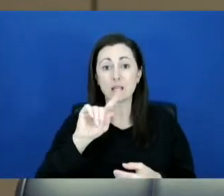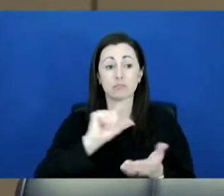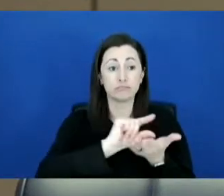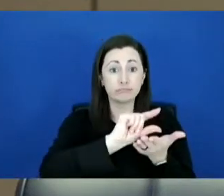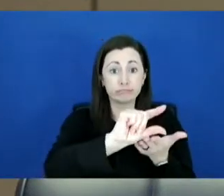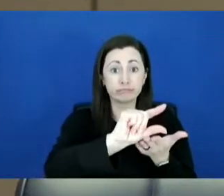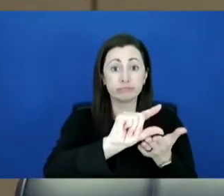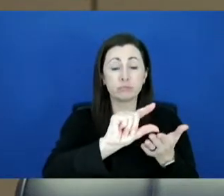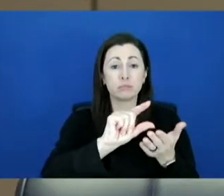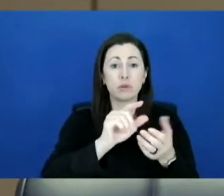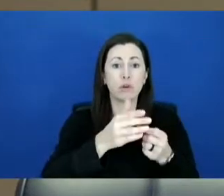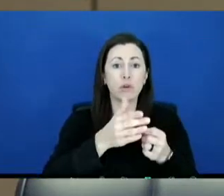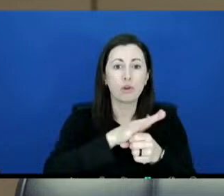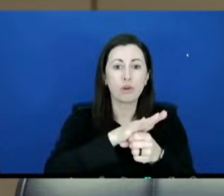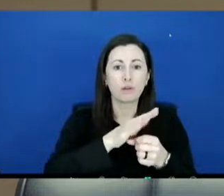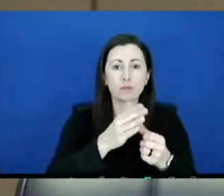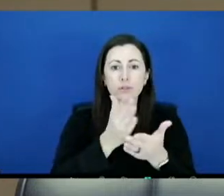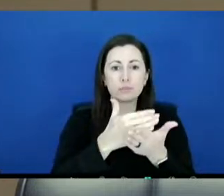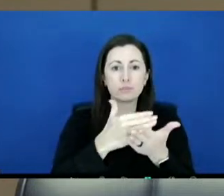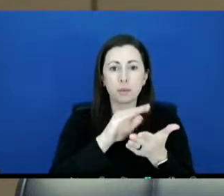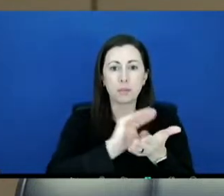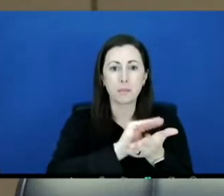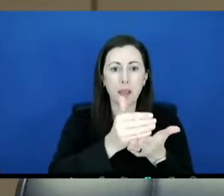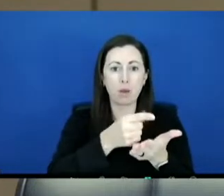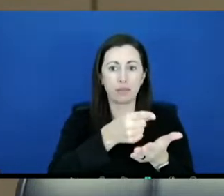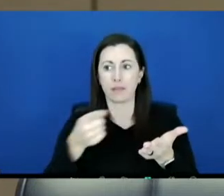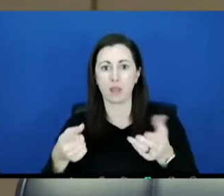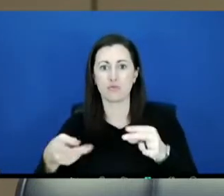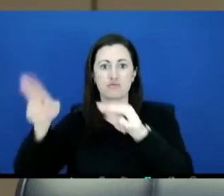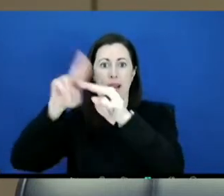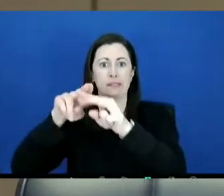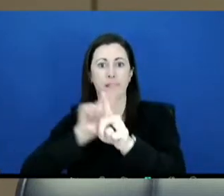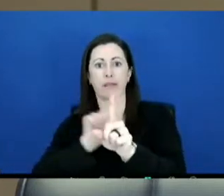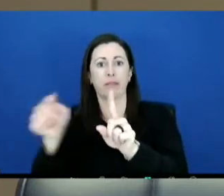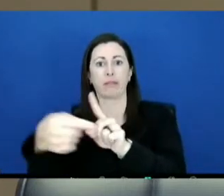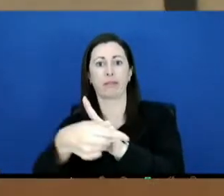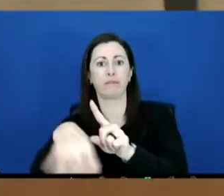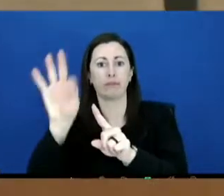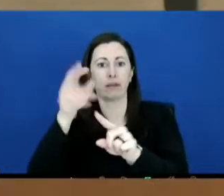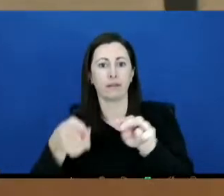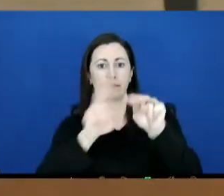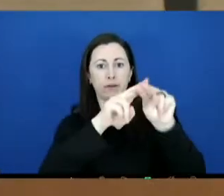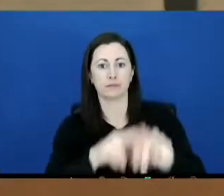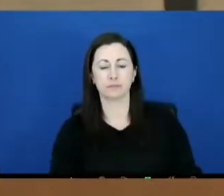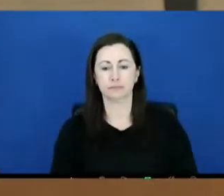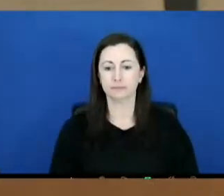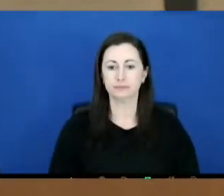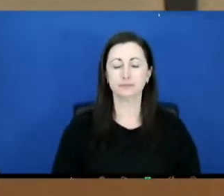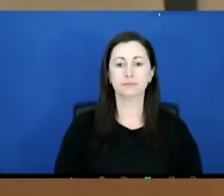COULD STILL BE EVICTED BECAUSE THE SUBSIDY ONLY COVERS TO A